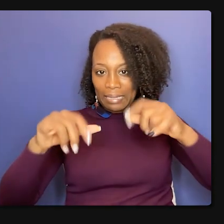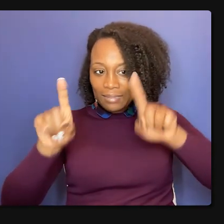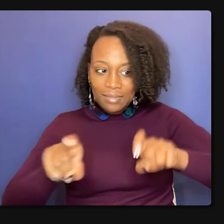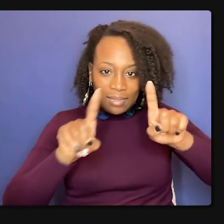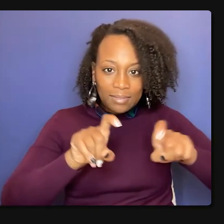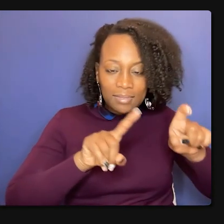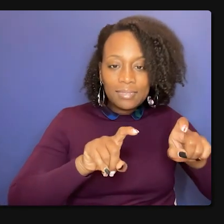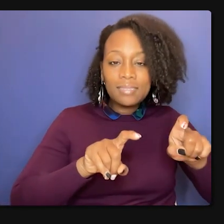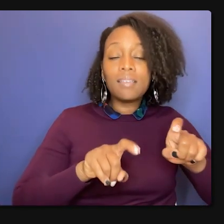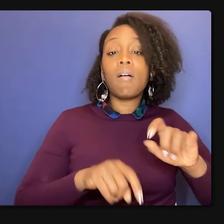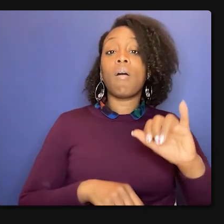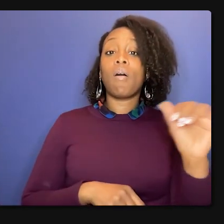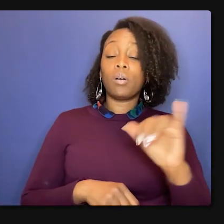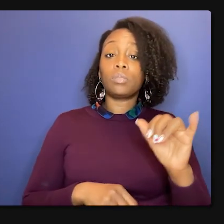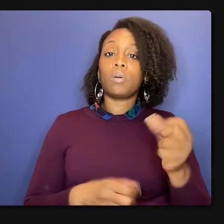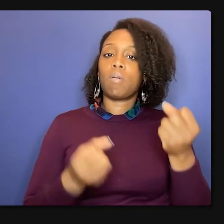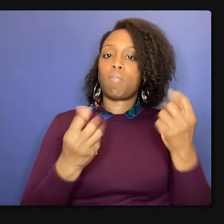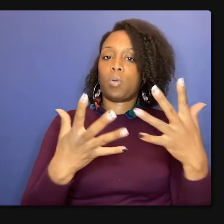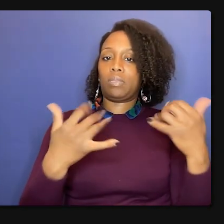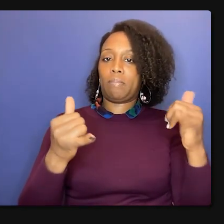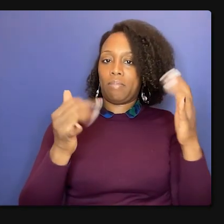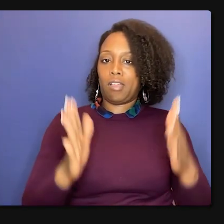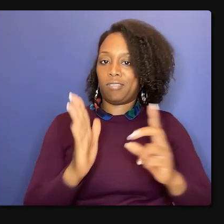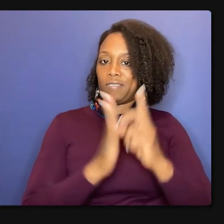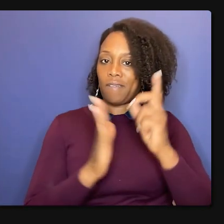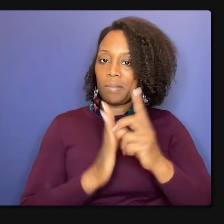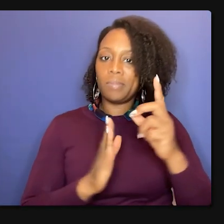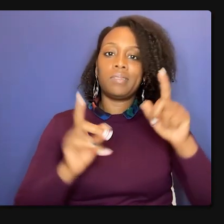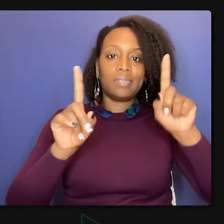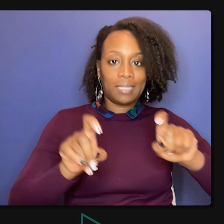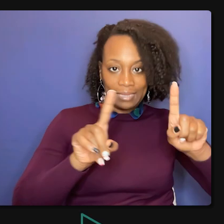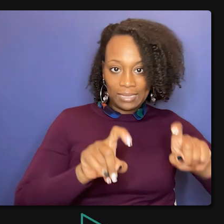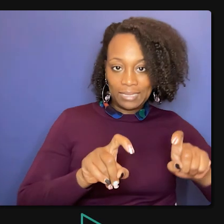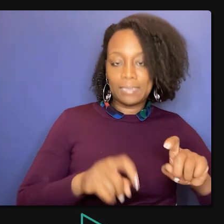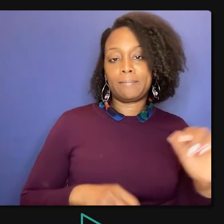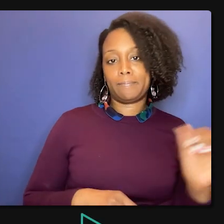play testing as well as multi-player development and testing.